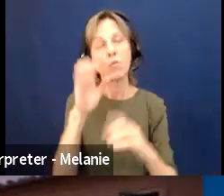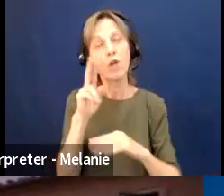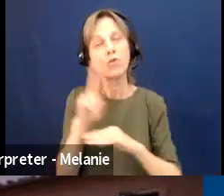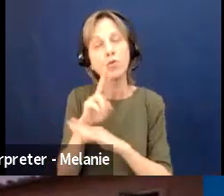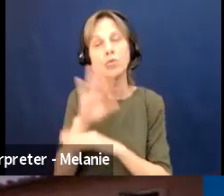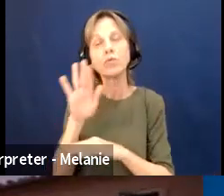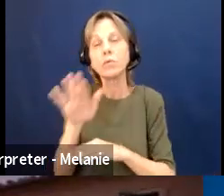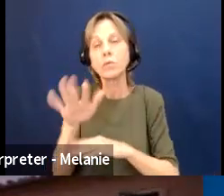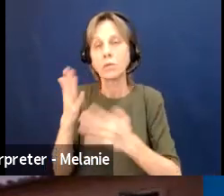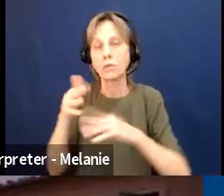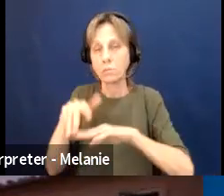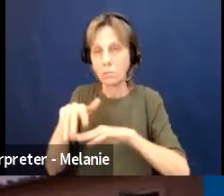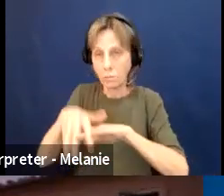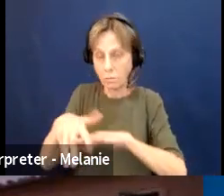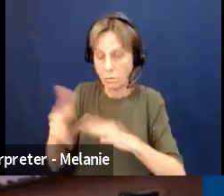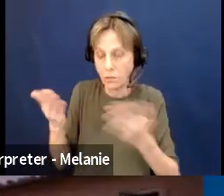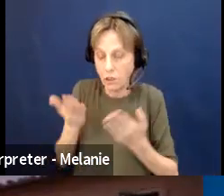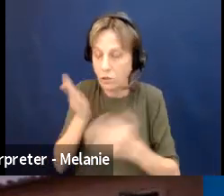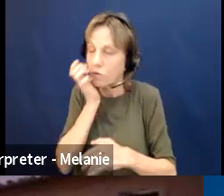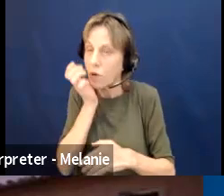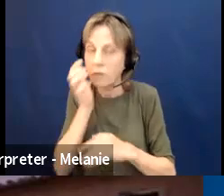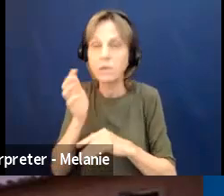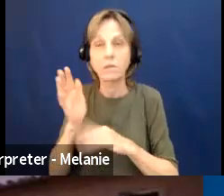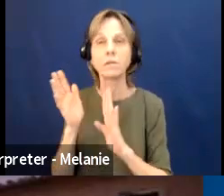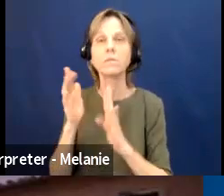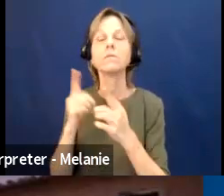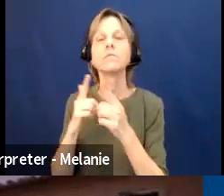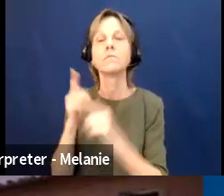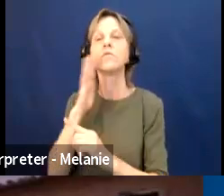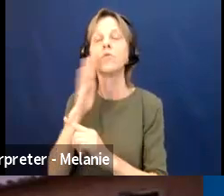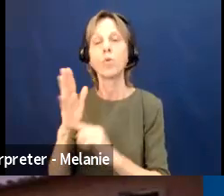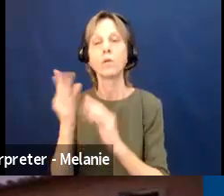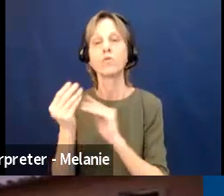the things that really need to be done the other thing that really goes on during a lot of these